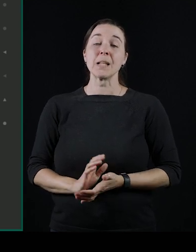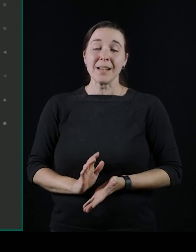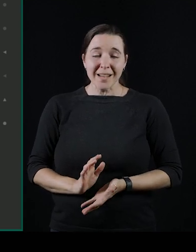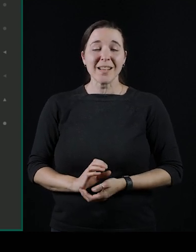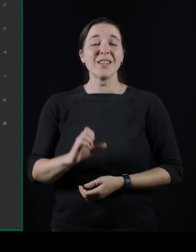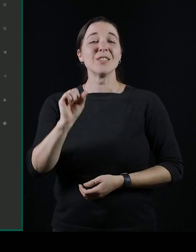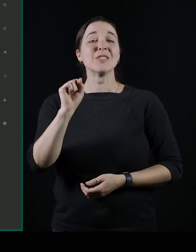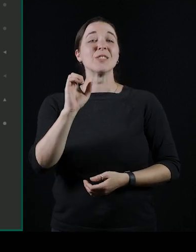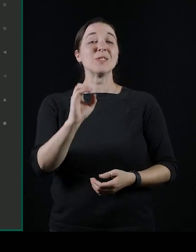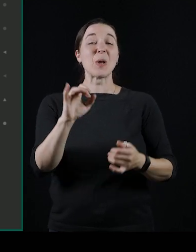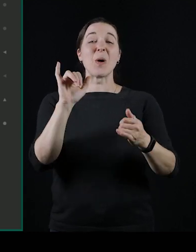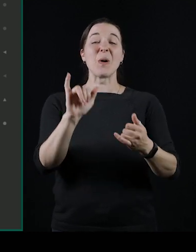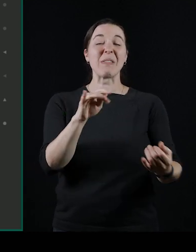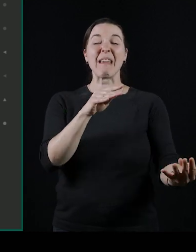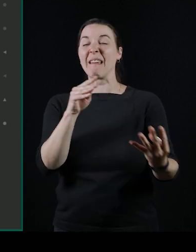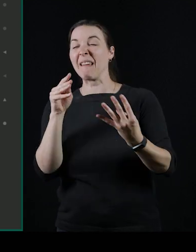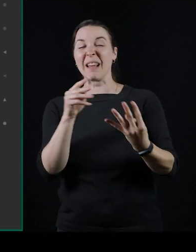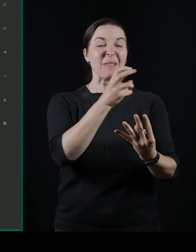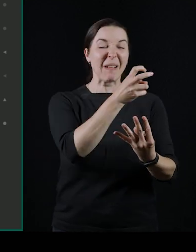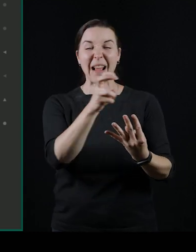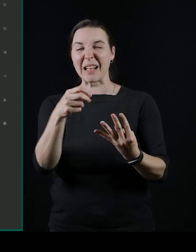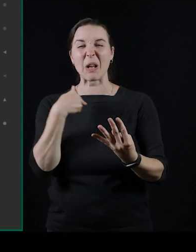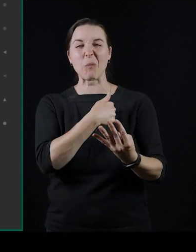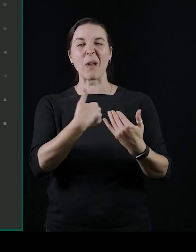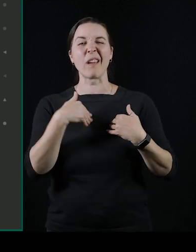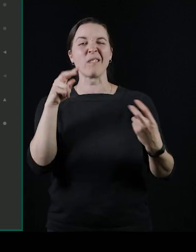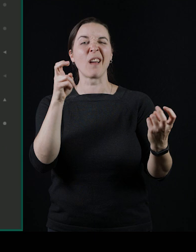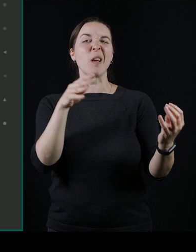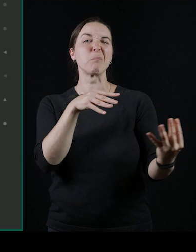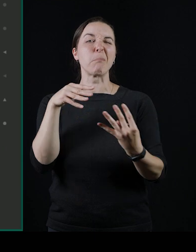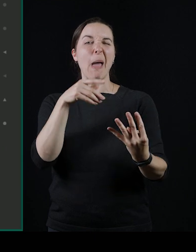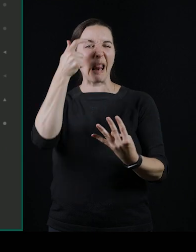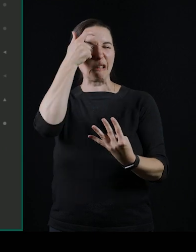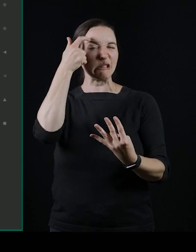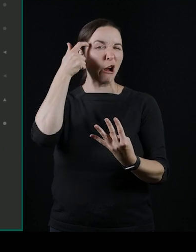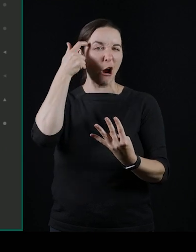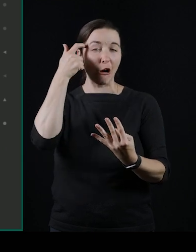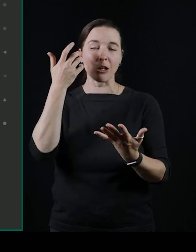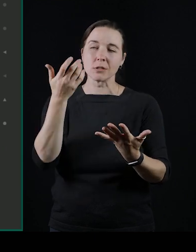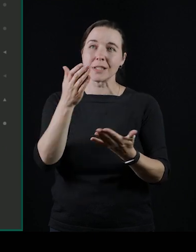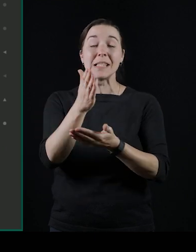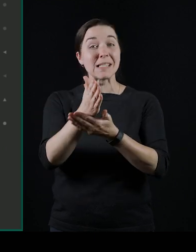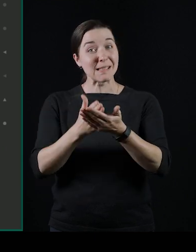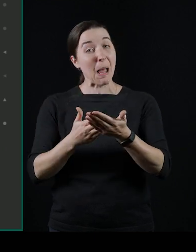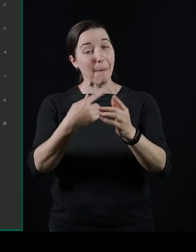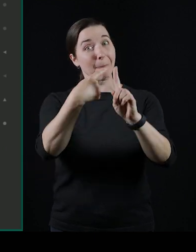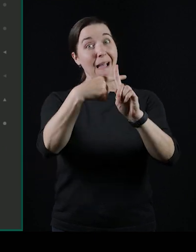So we walked up with this migration with a bunch of battle scars. There are some things that worked really well